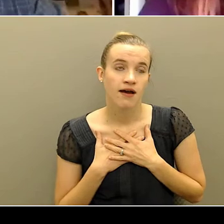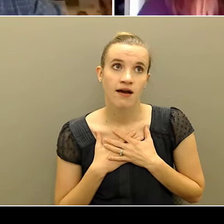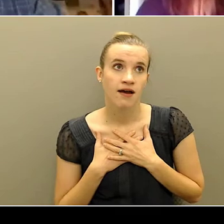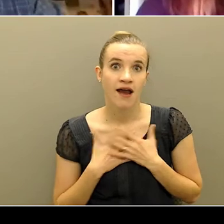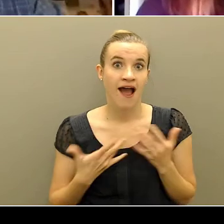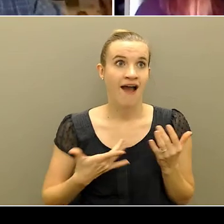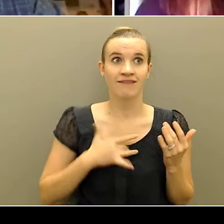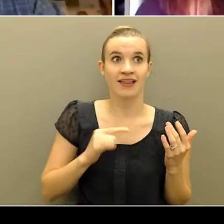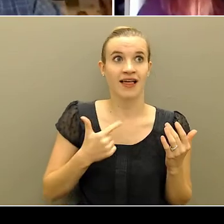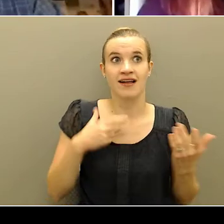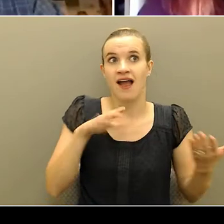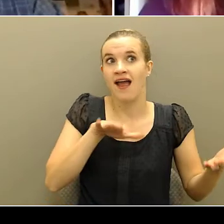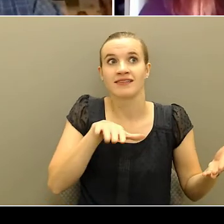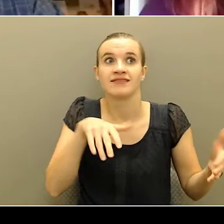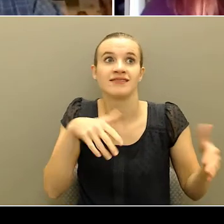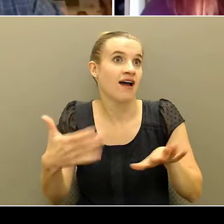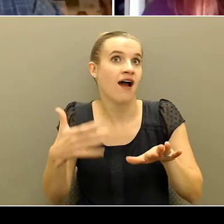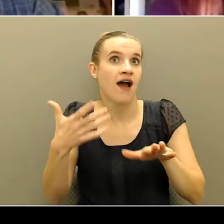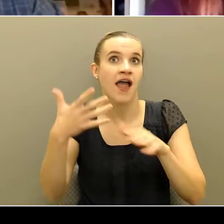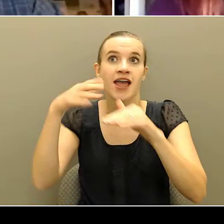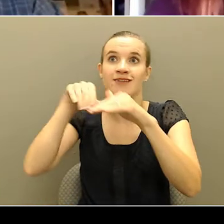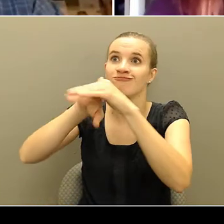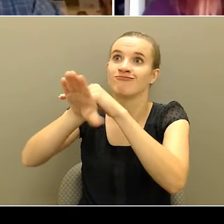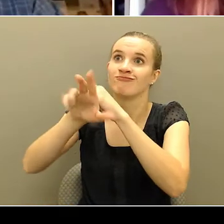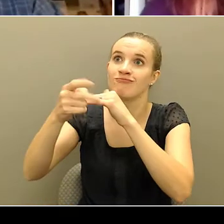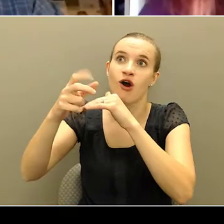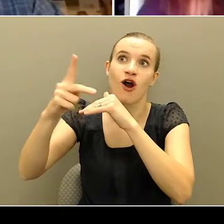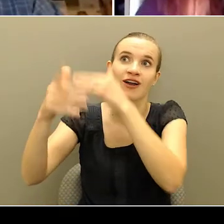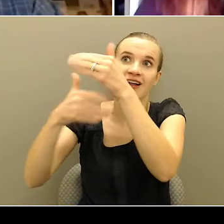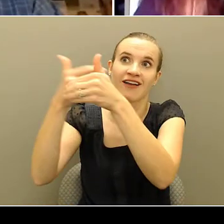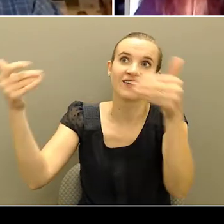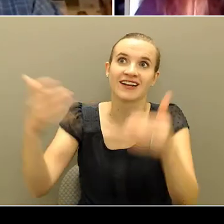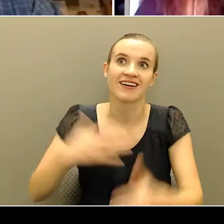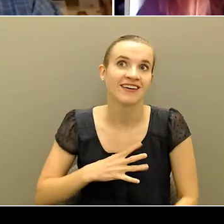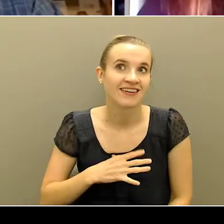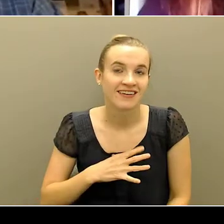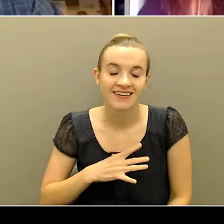the outdoors, I mean that's easily going to be one of my favorite places that